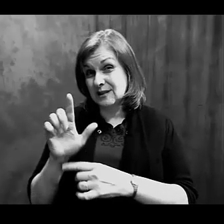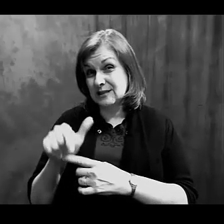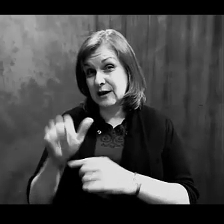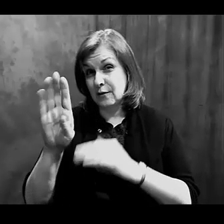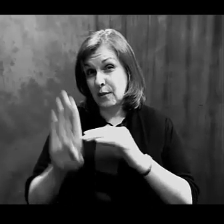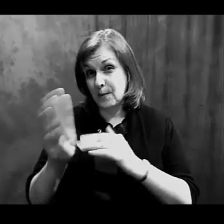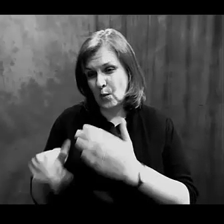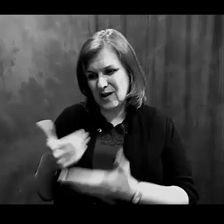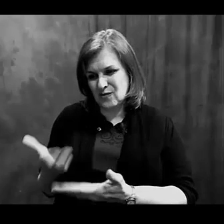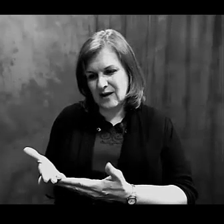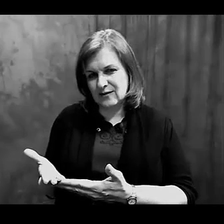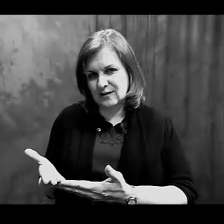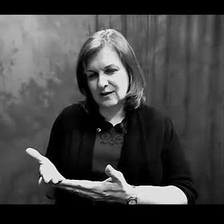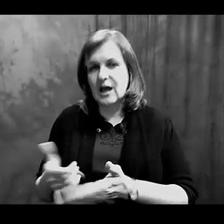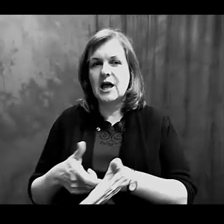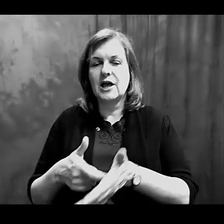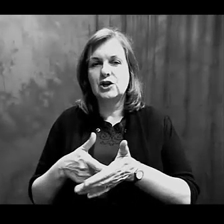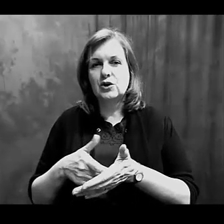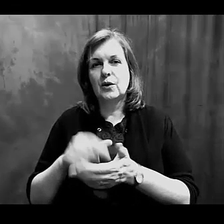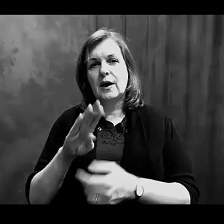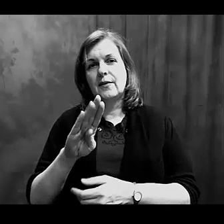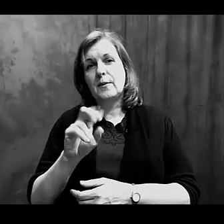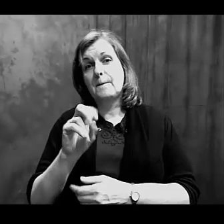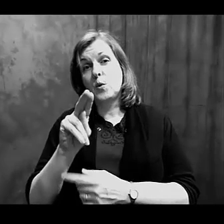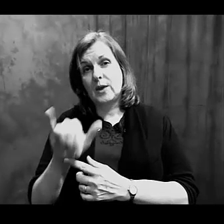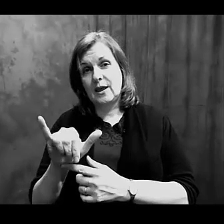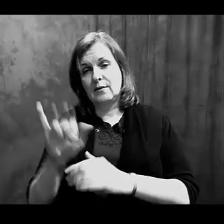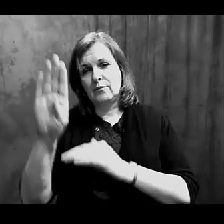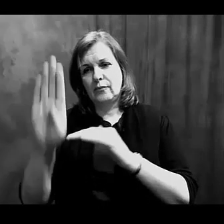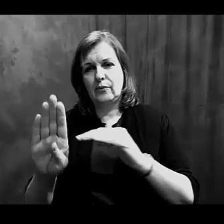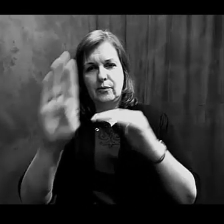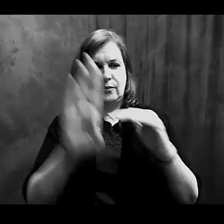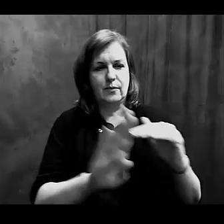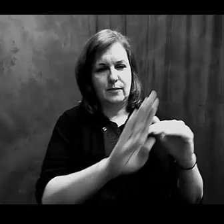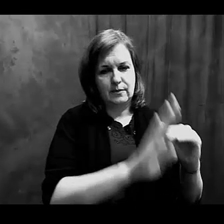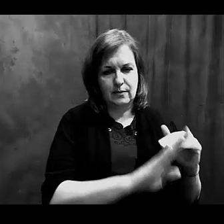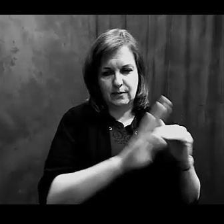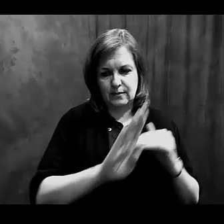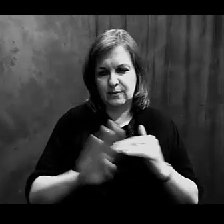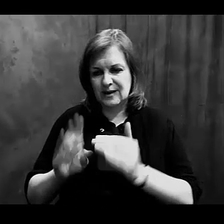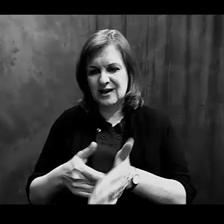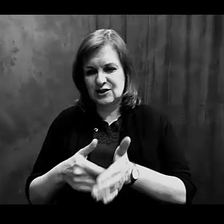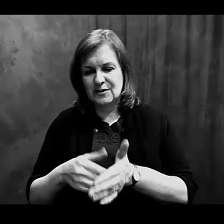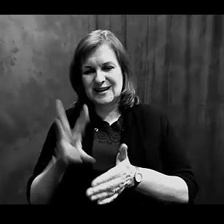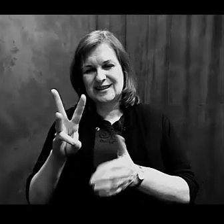so it took the drifter or the buoy six months longer to get to the same point than the turtle